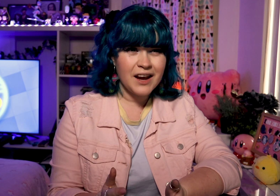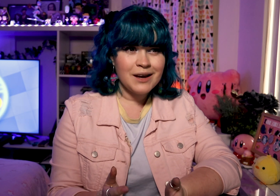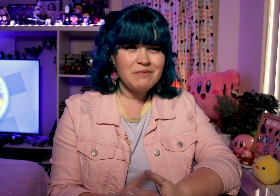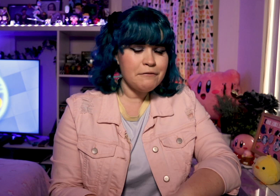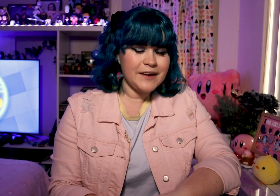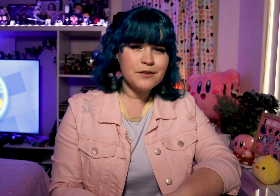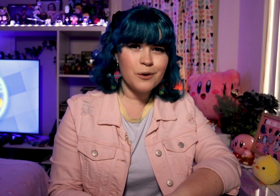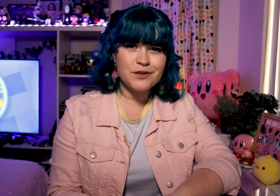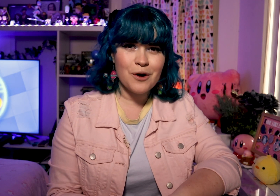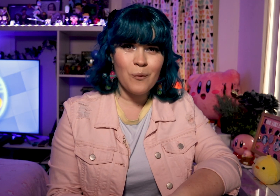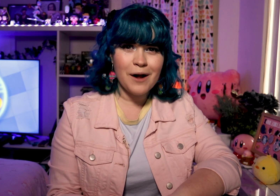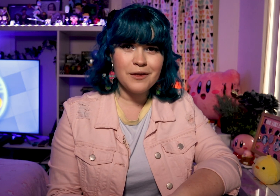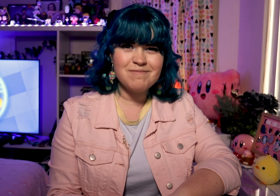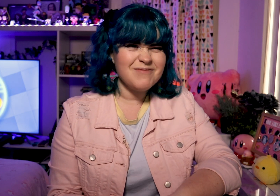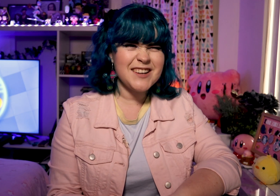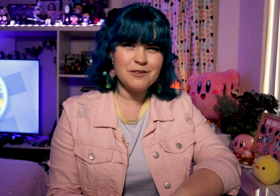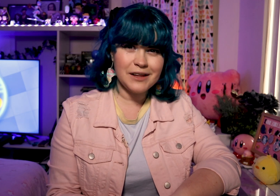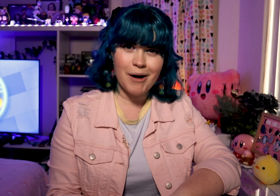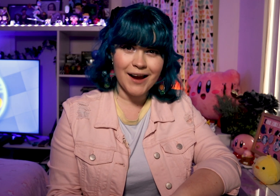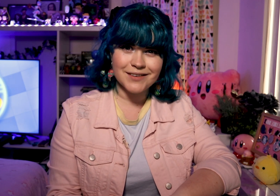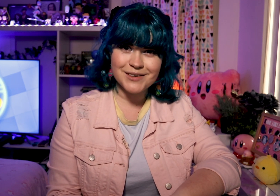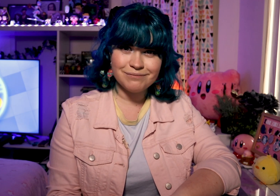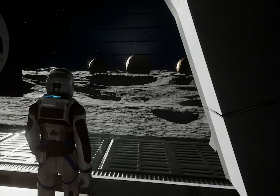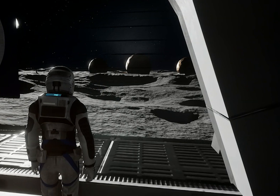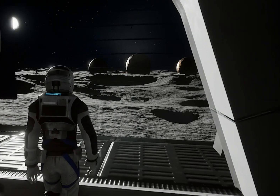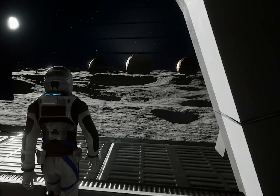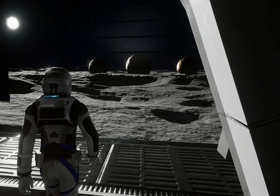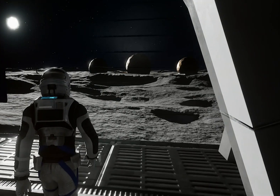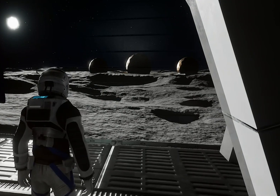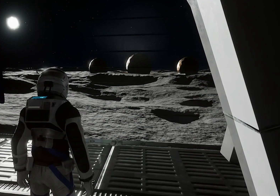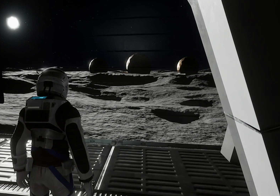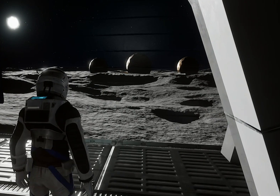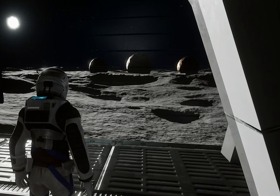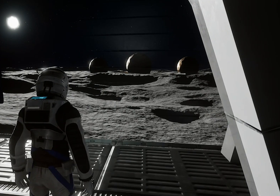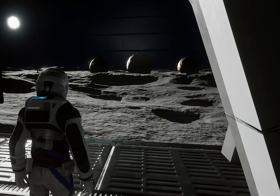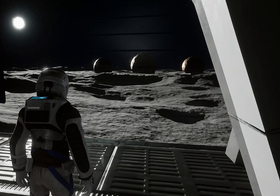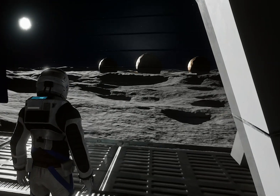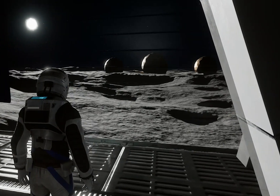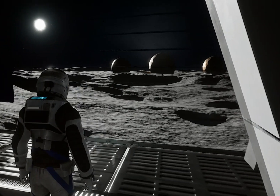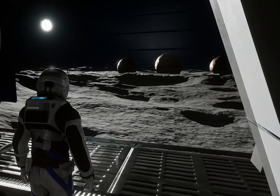but everything else works so well that I didn't really mind. The atmosphere is expertly crafted.